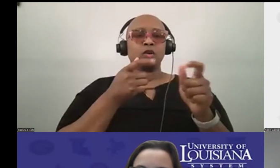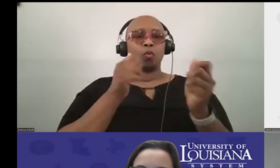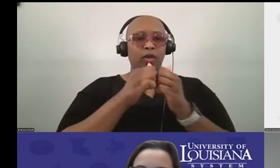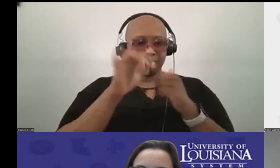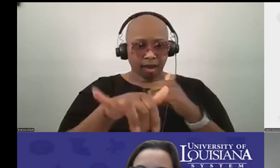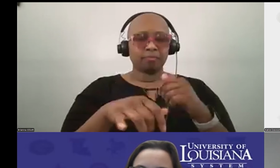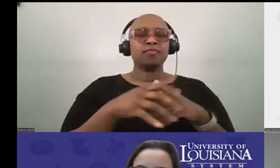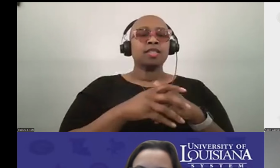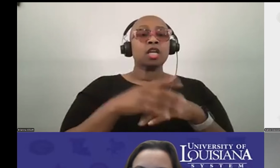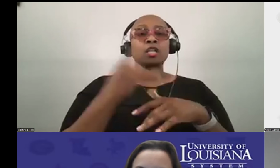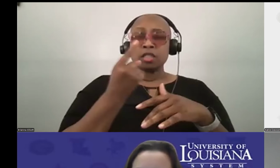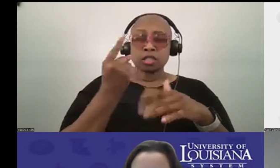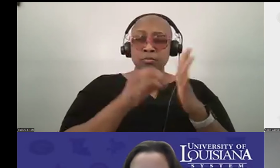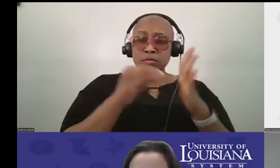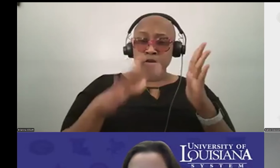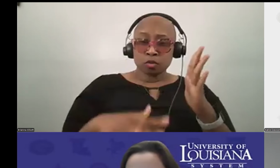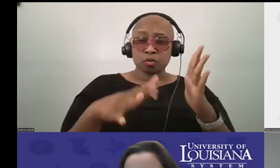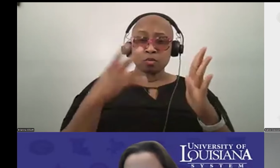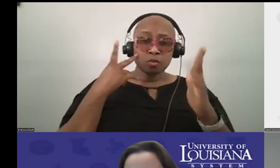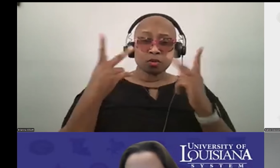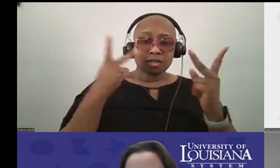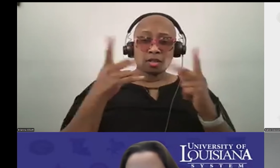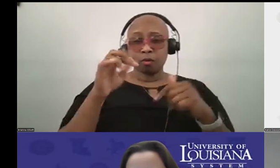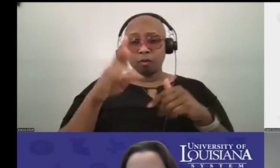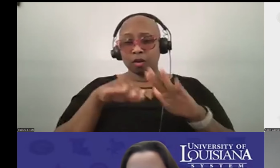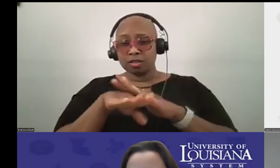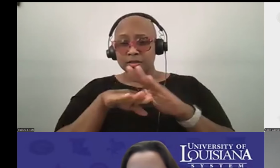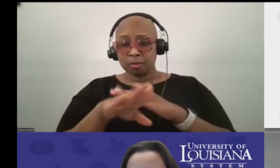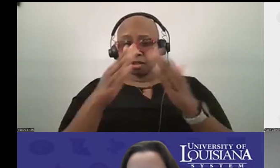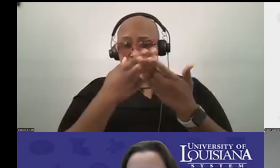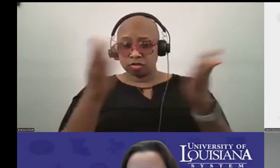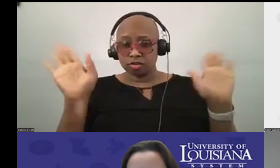going to be seeing or accessibility in general, that's a really good place to have something where